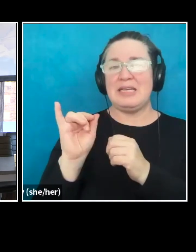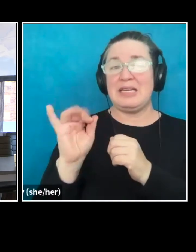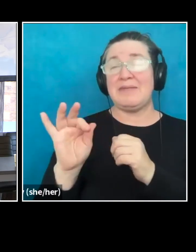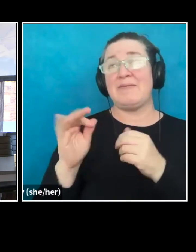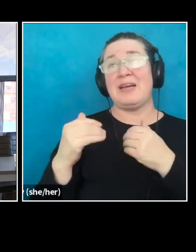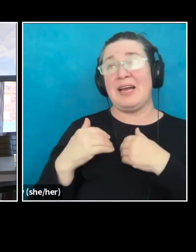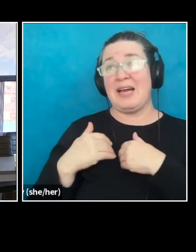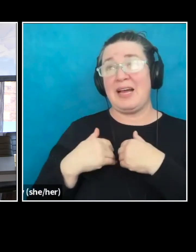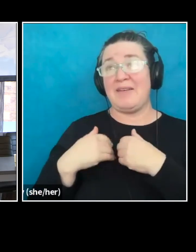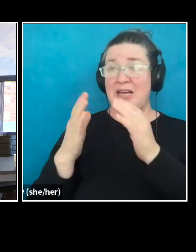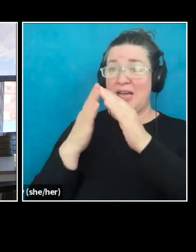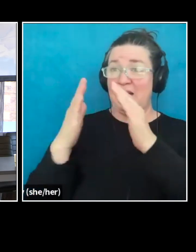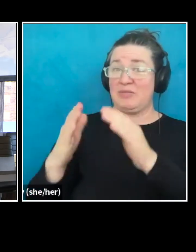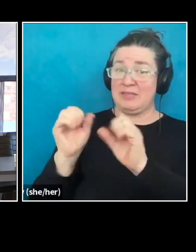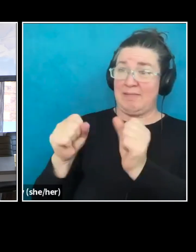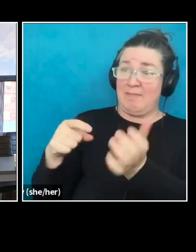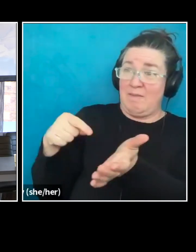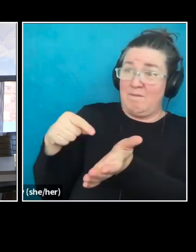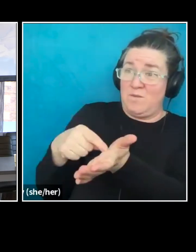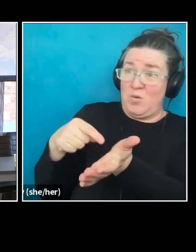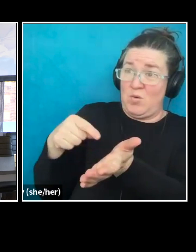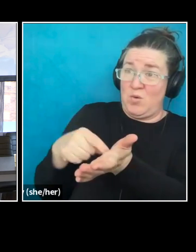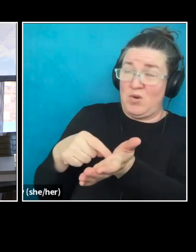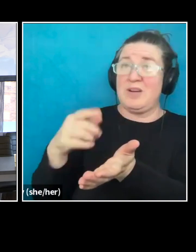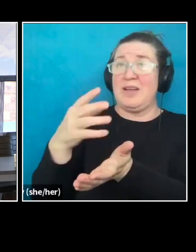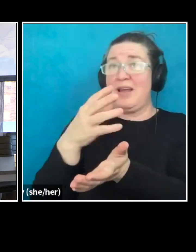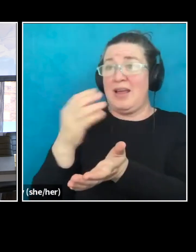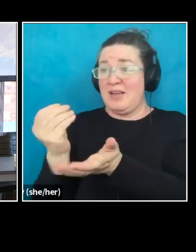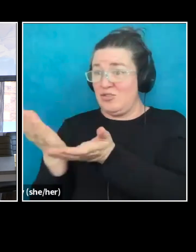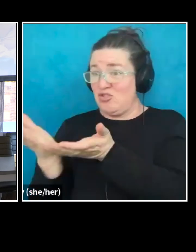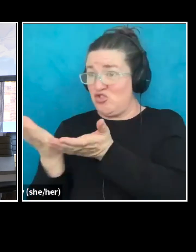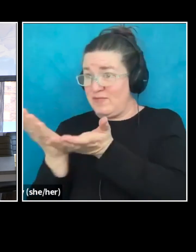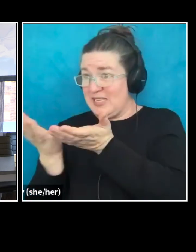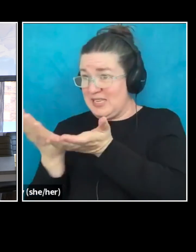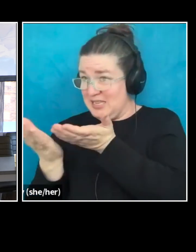to where we lived and services close to where we live, maybe we would need less transit trips,